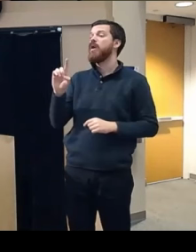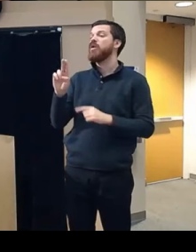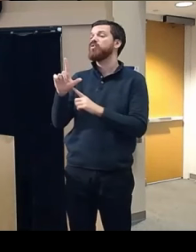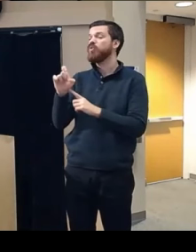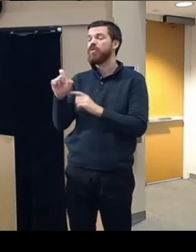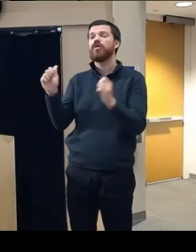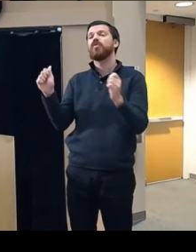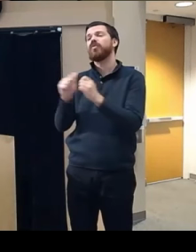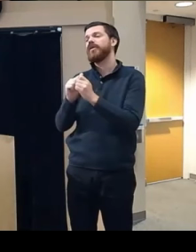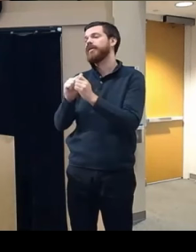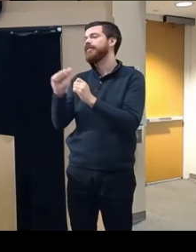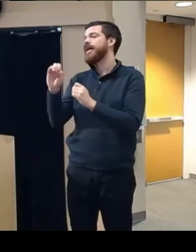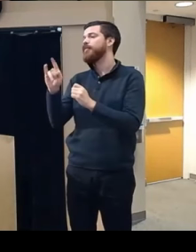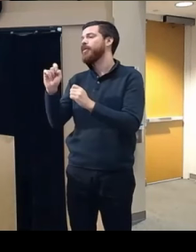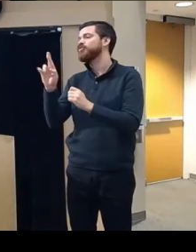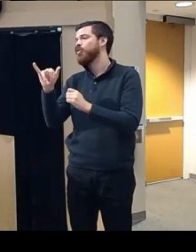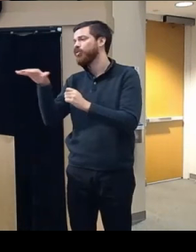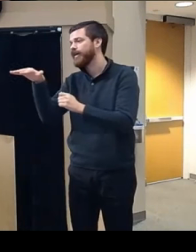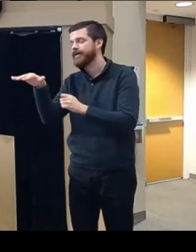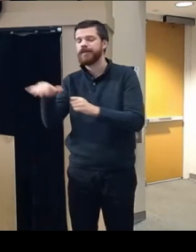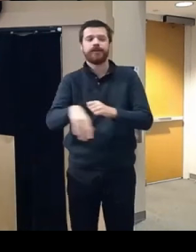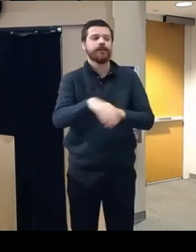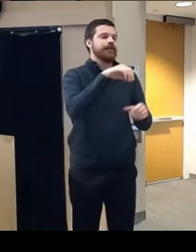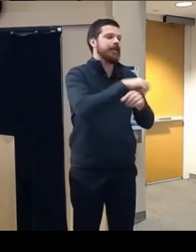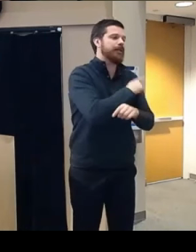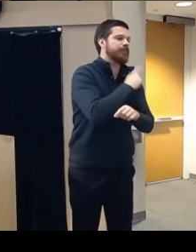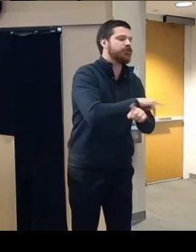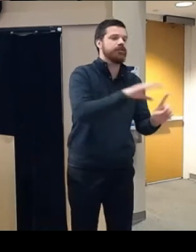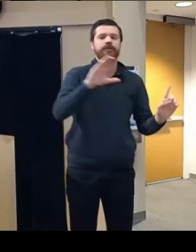ambulatory pieces over here the cpet pieces over here the impatient piece over here so